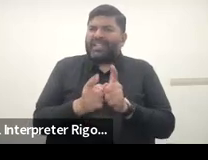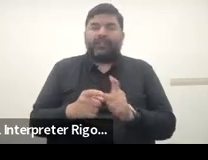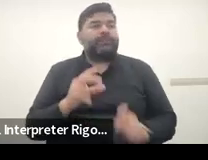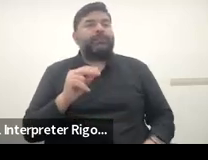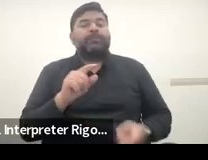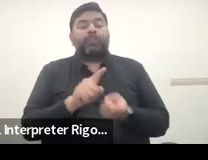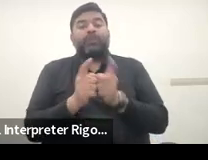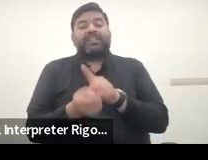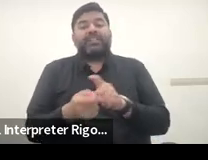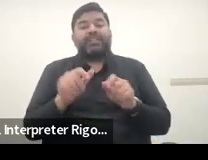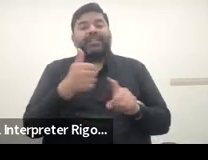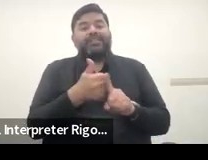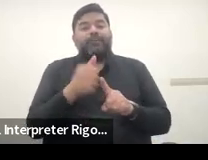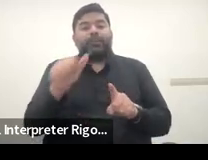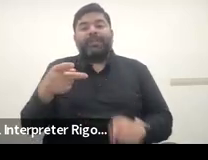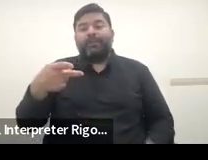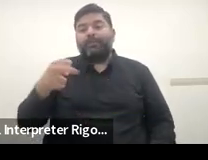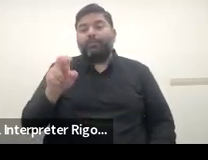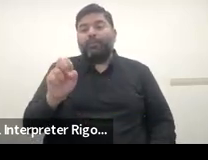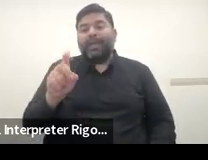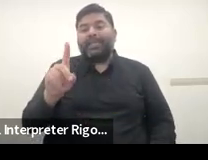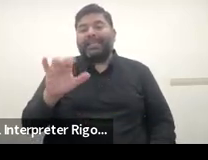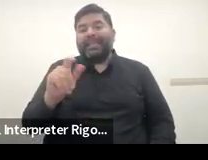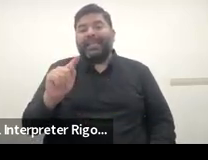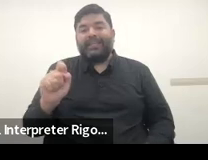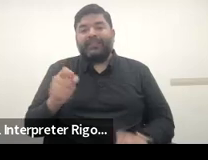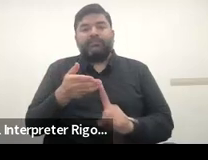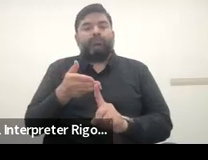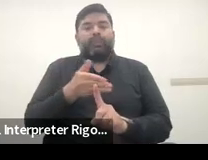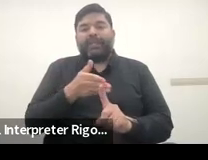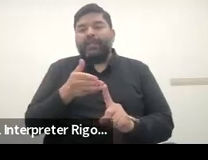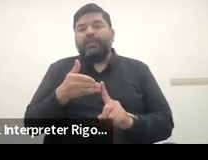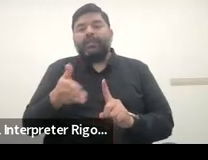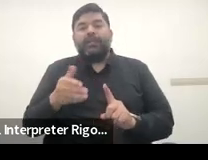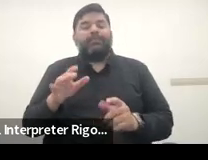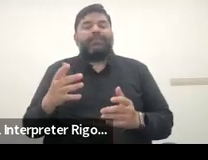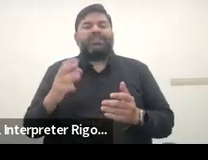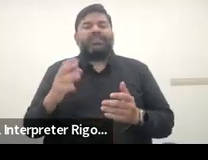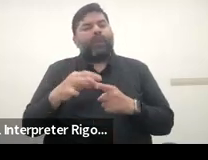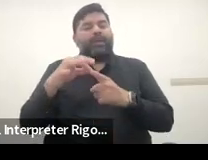a predicate but it's kind of rare to— I mean, you know in Spanish we could say like "dímelo"